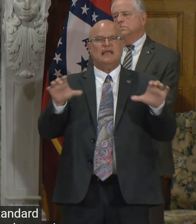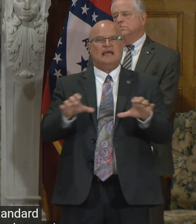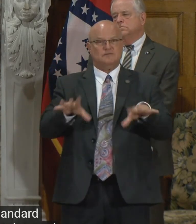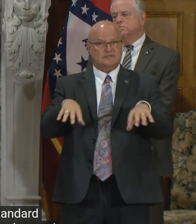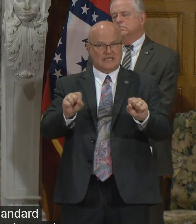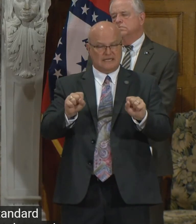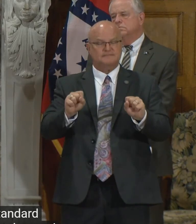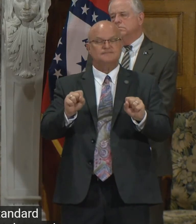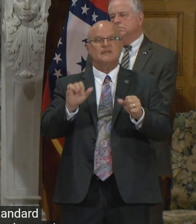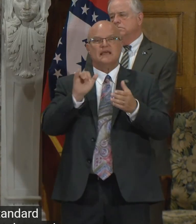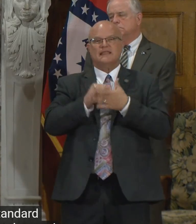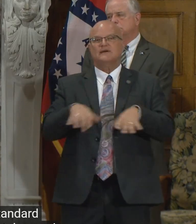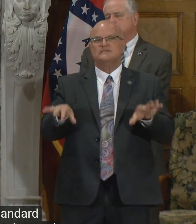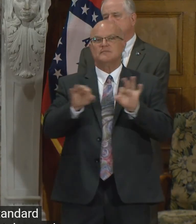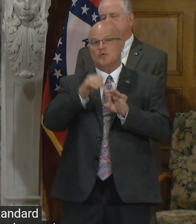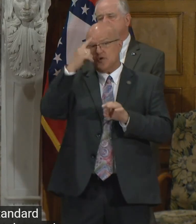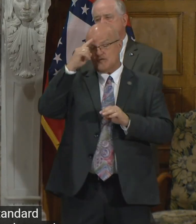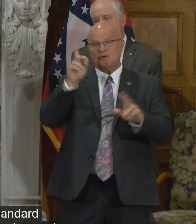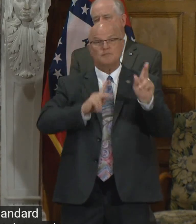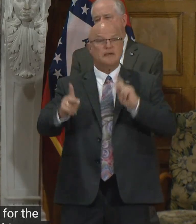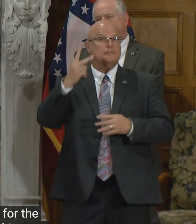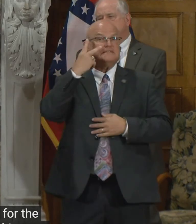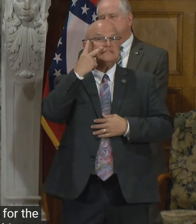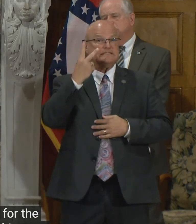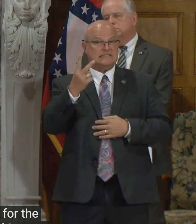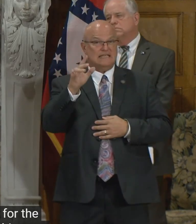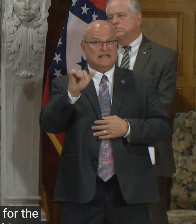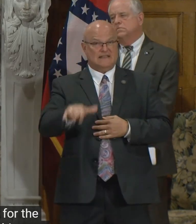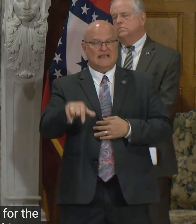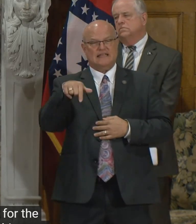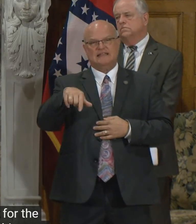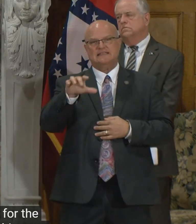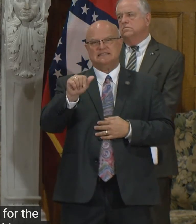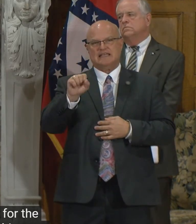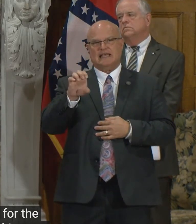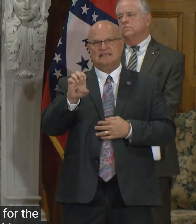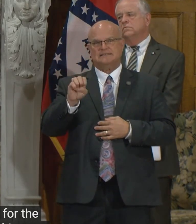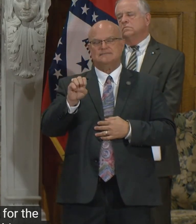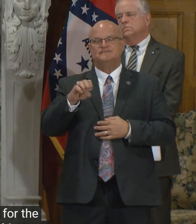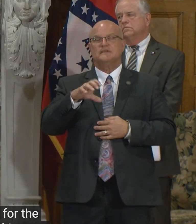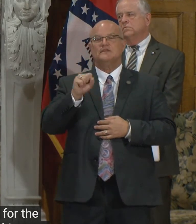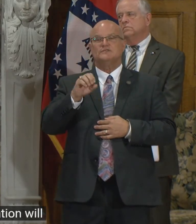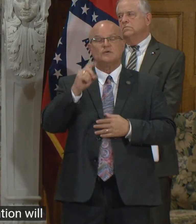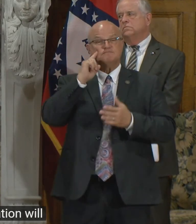that was important for the public to see that in this case, and so the investigation will